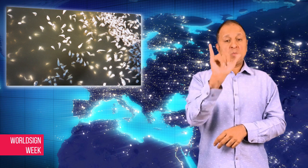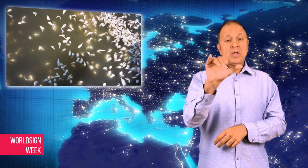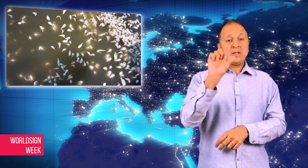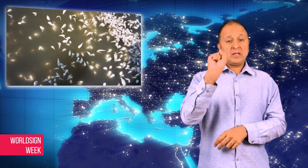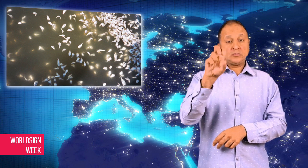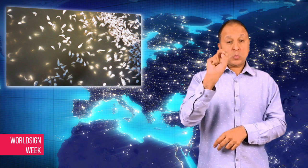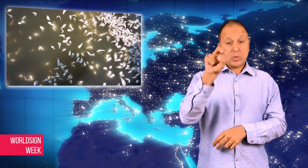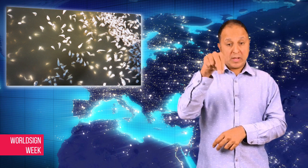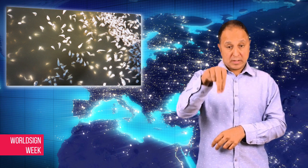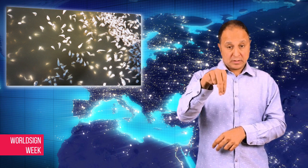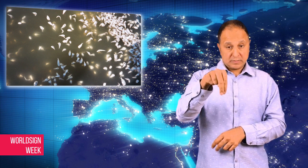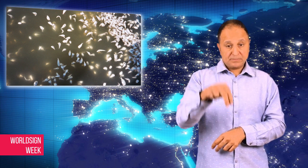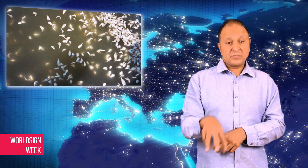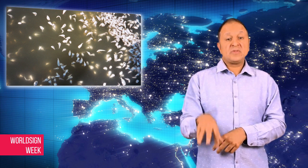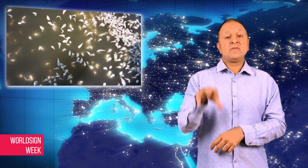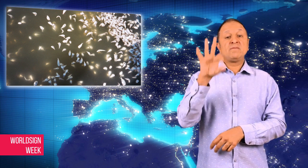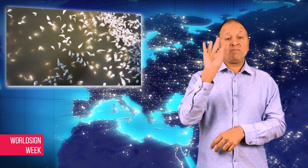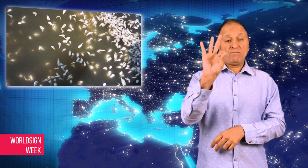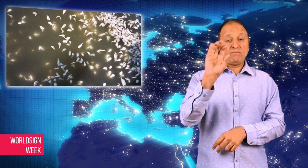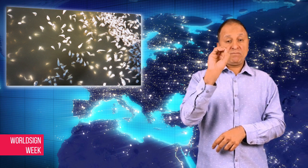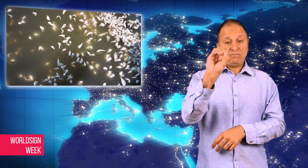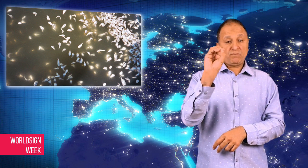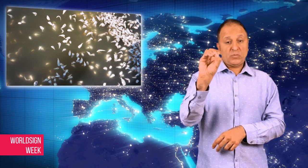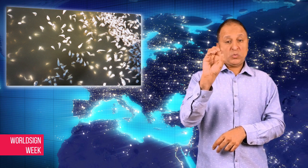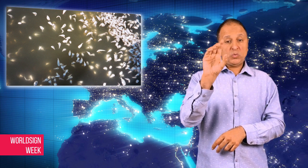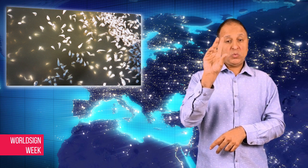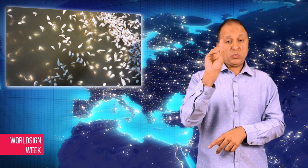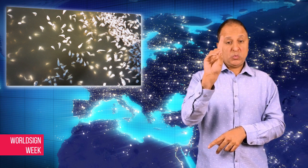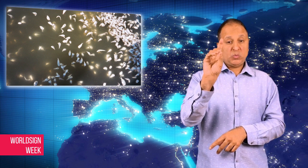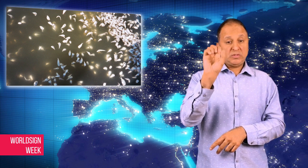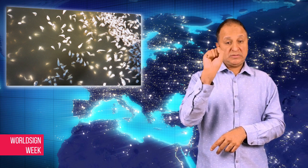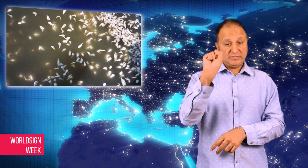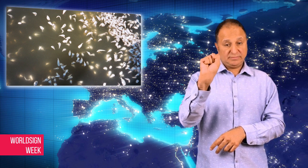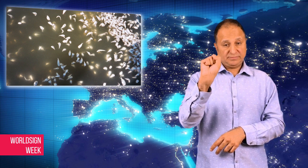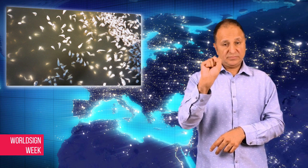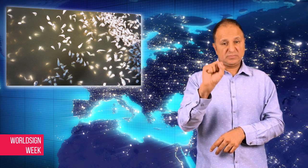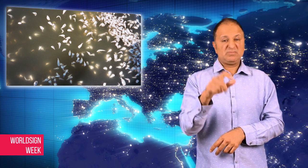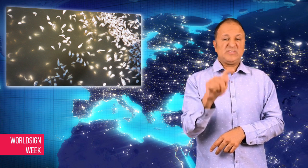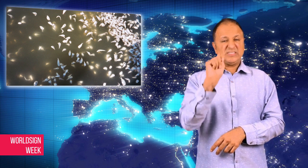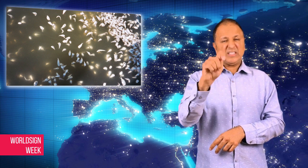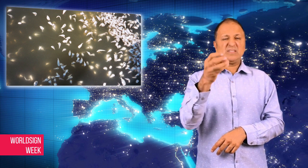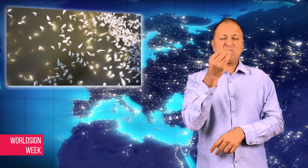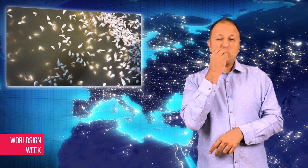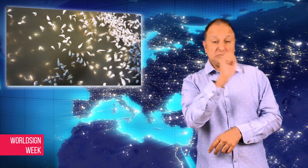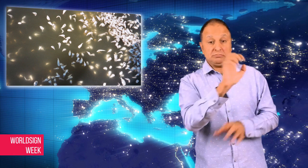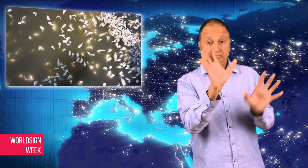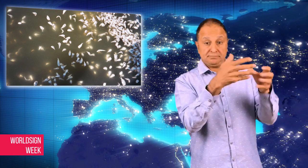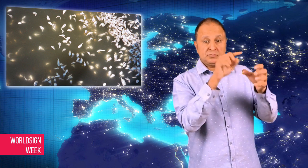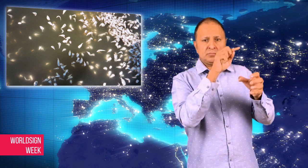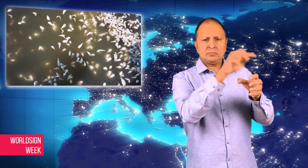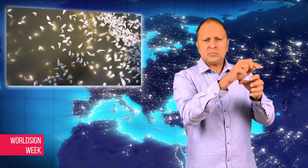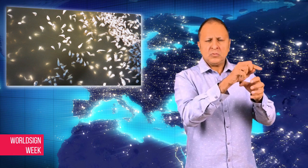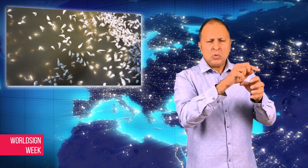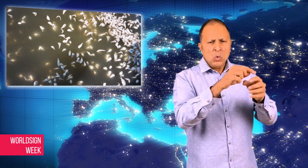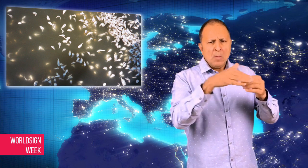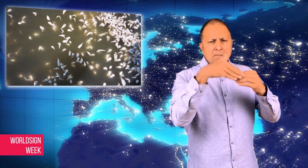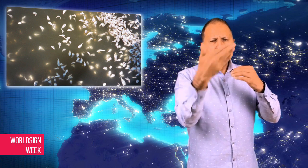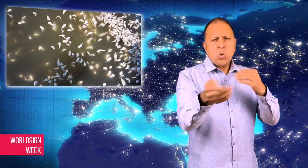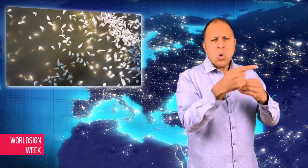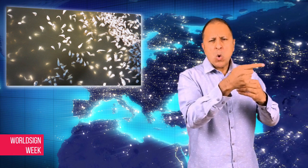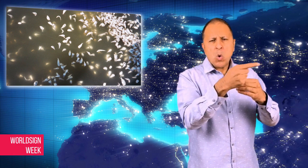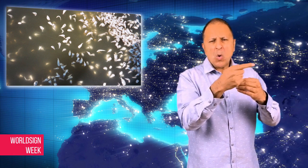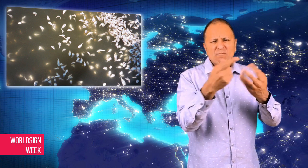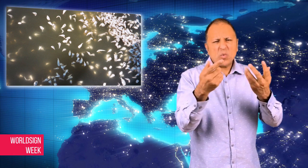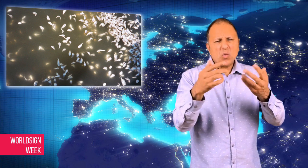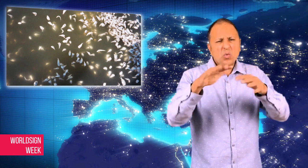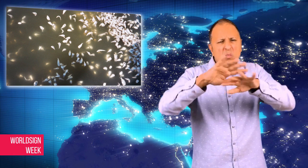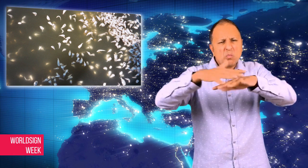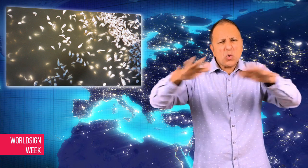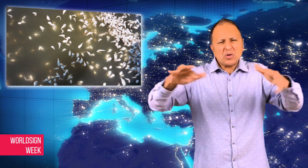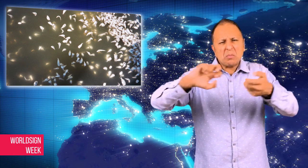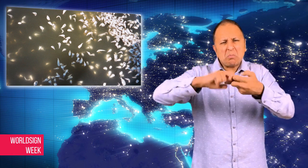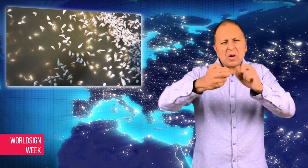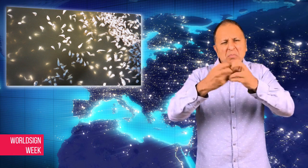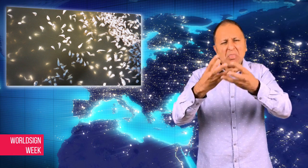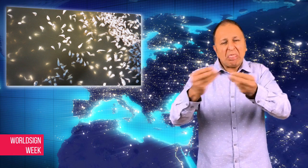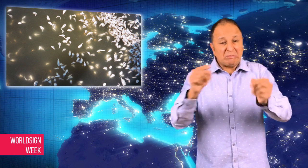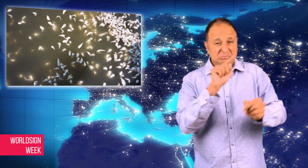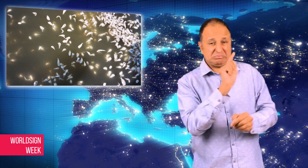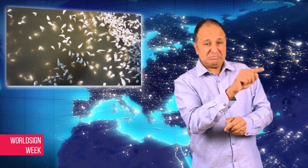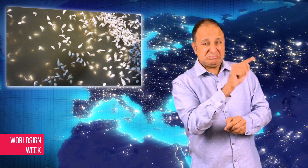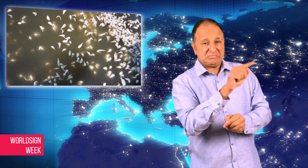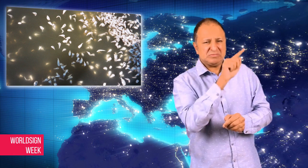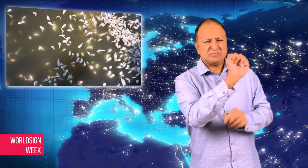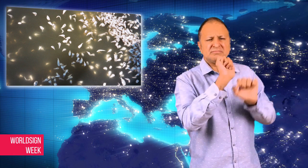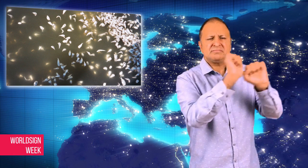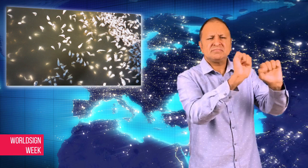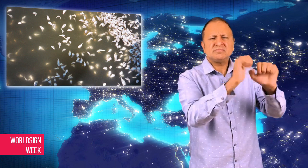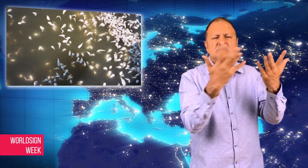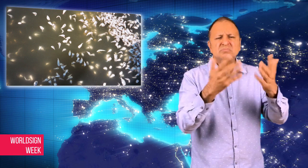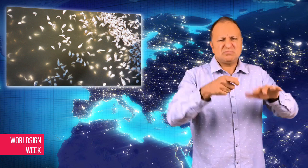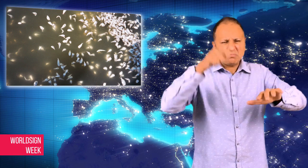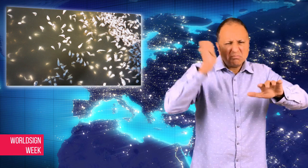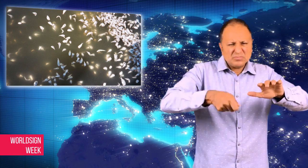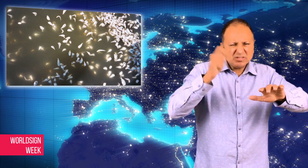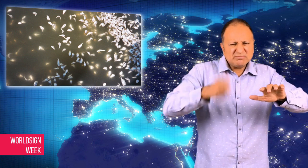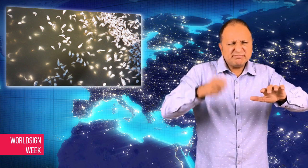pollution due to its market dominance